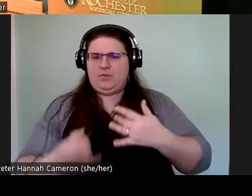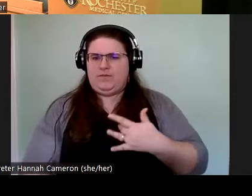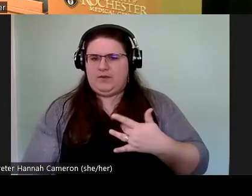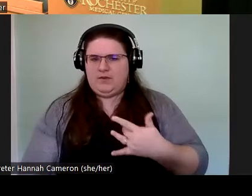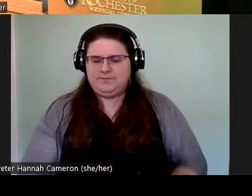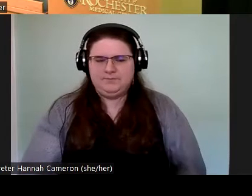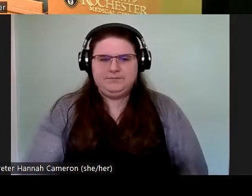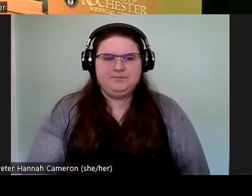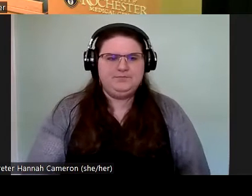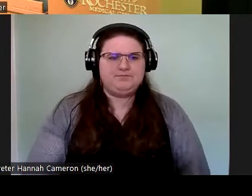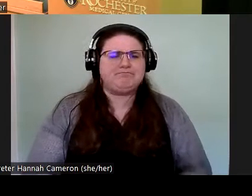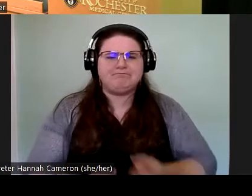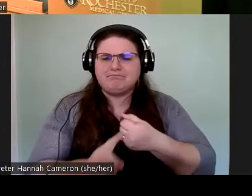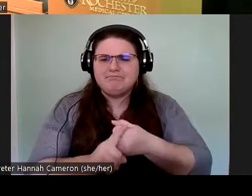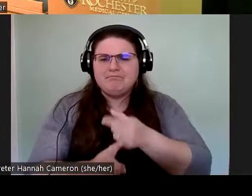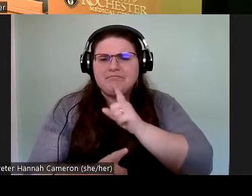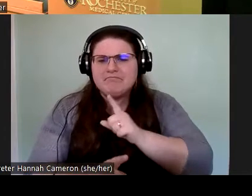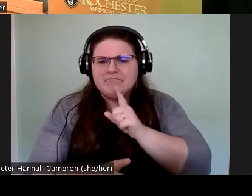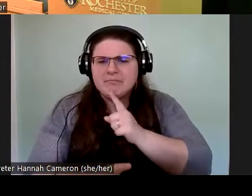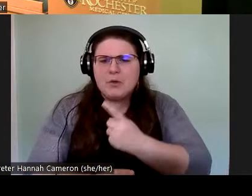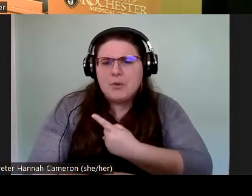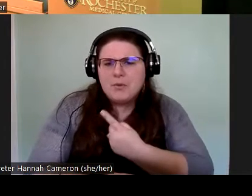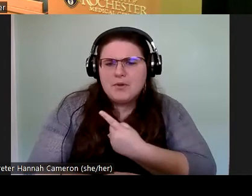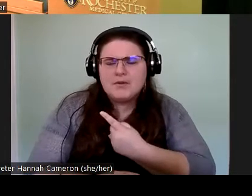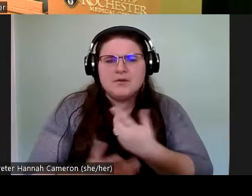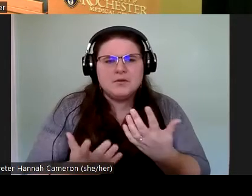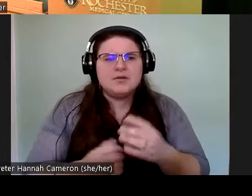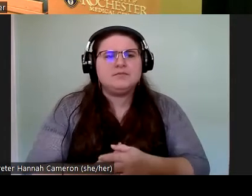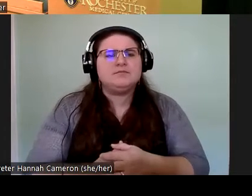chronic disease or disability can and some of that is just related to the fact that maybe